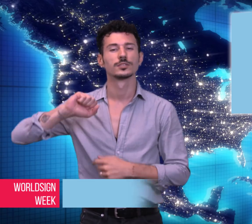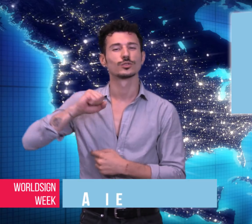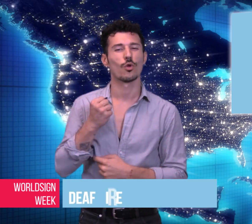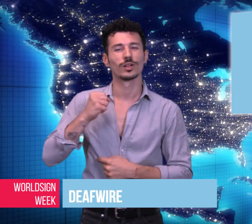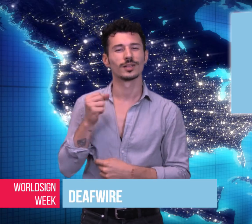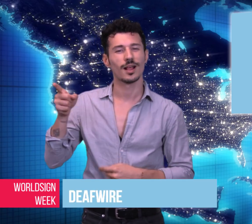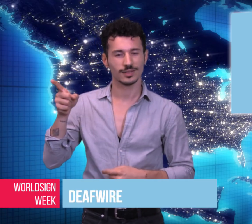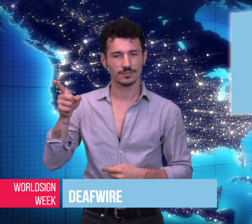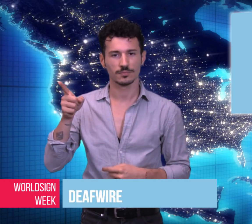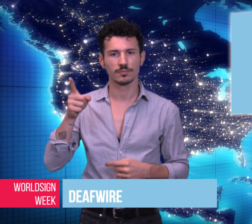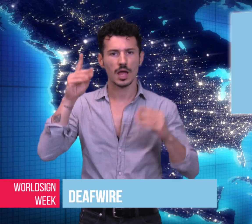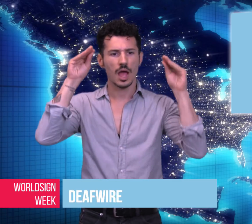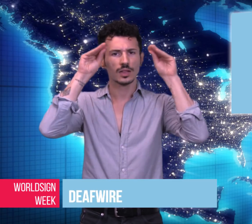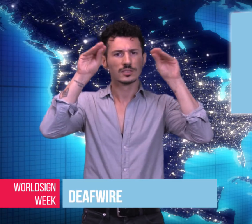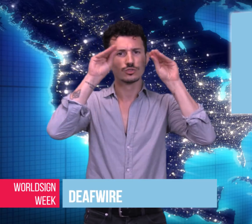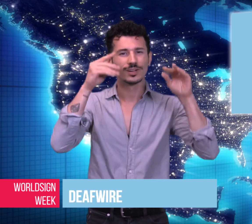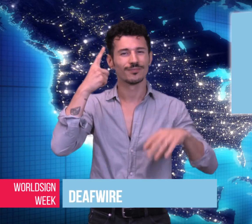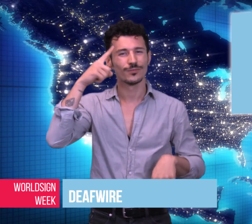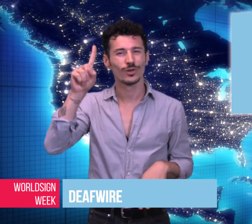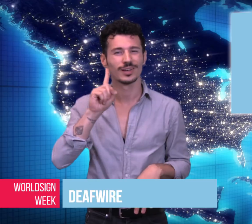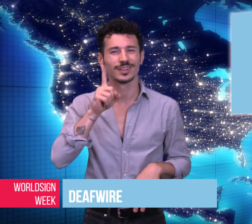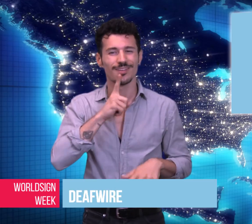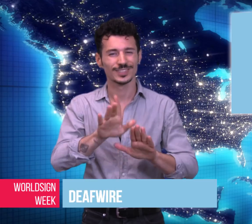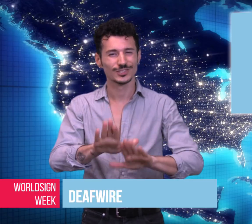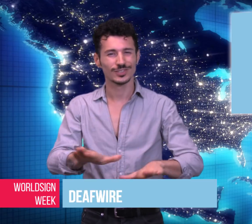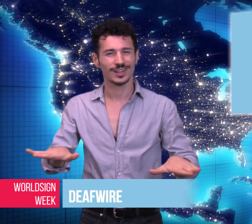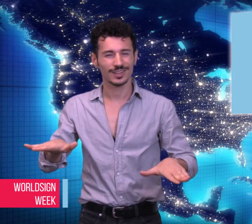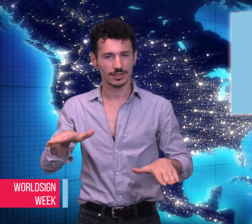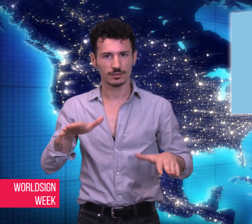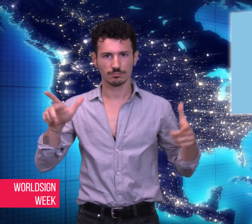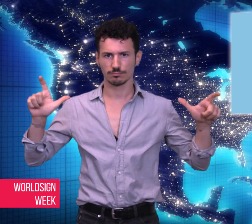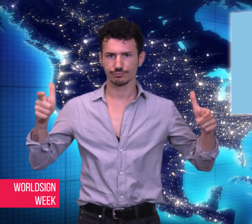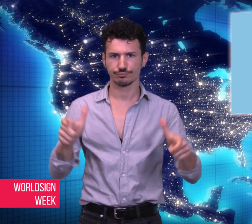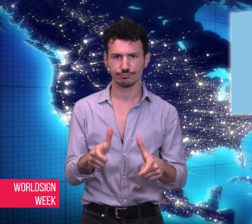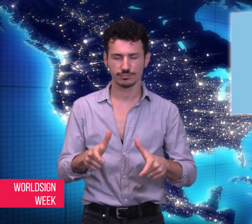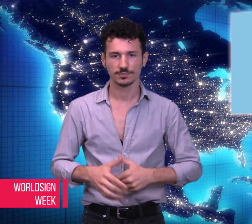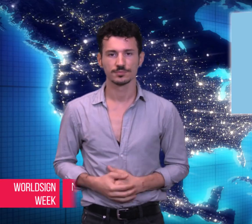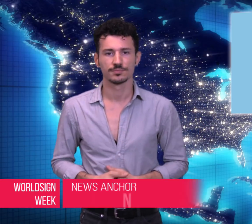Alessio: Scotland shortage of teachers for deaf children